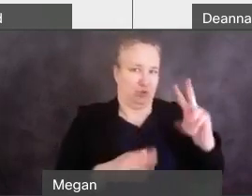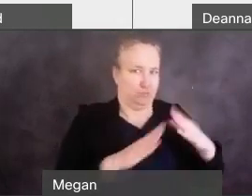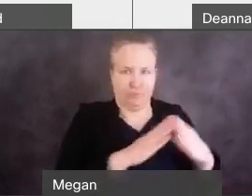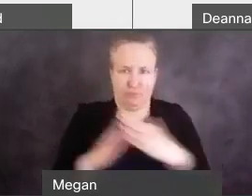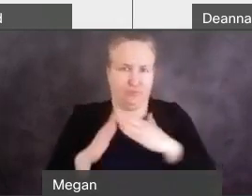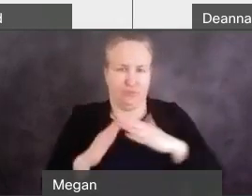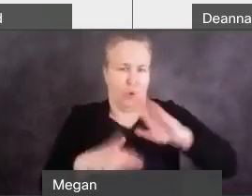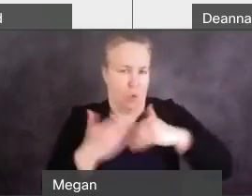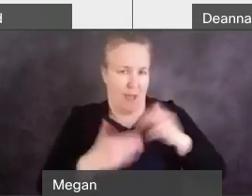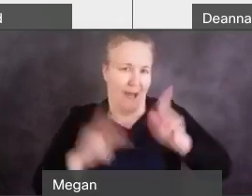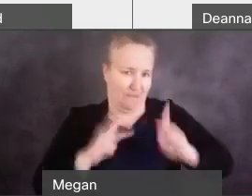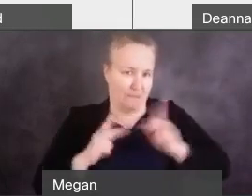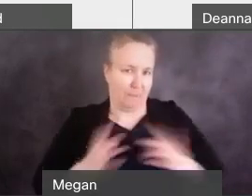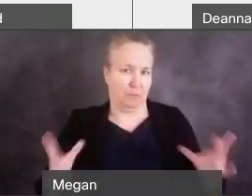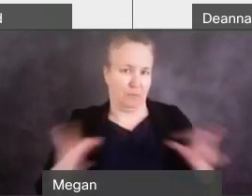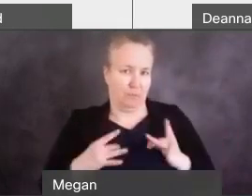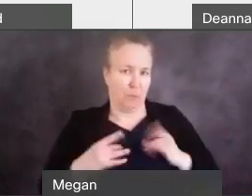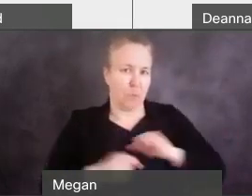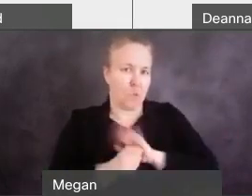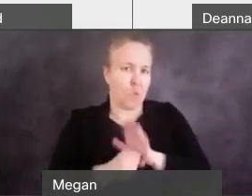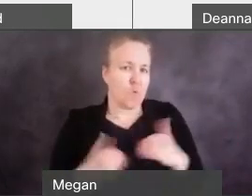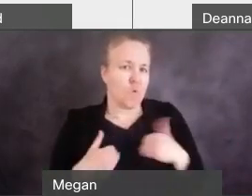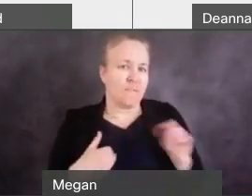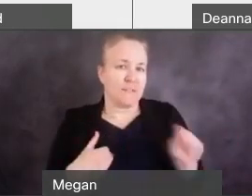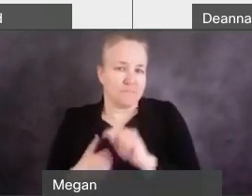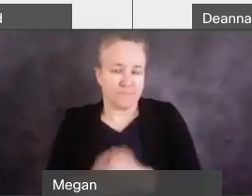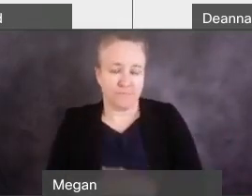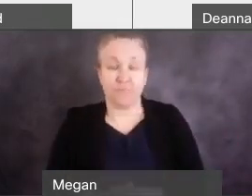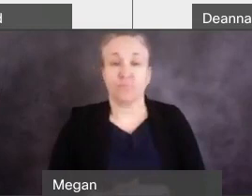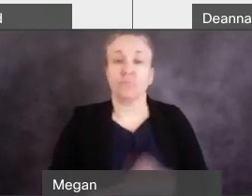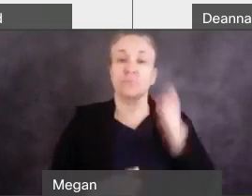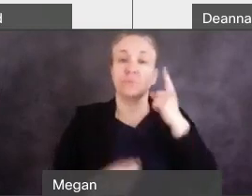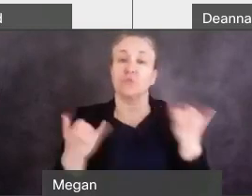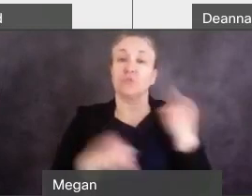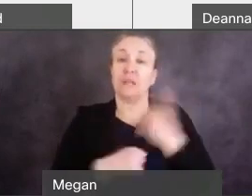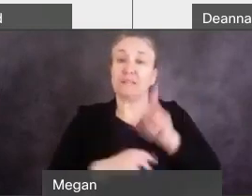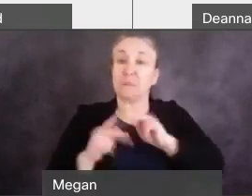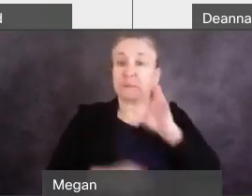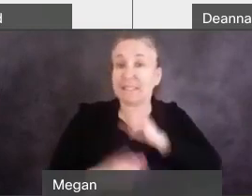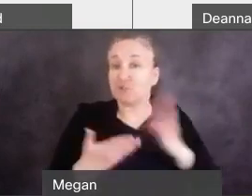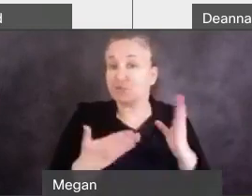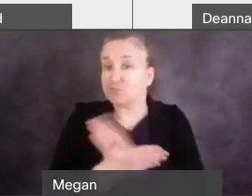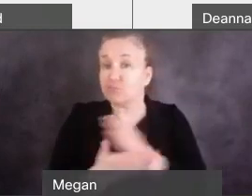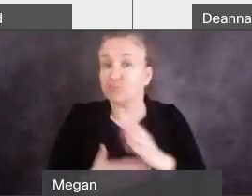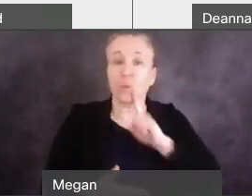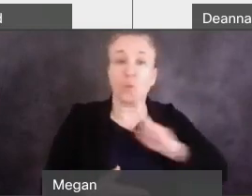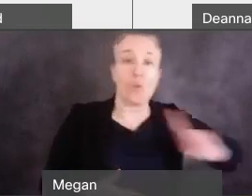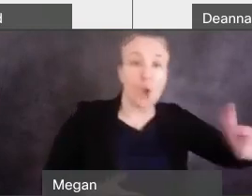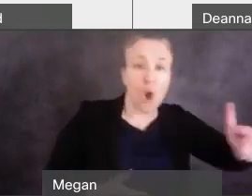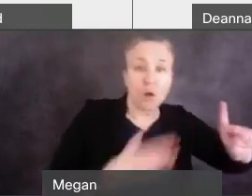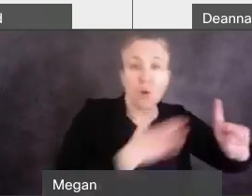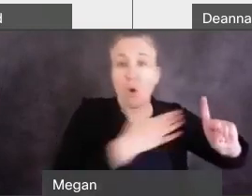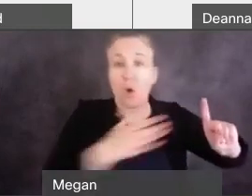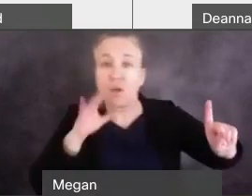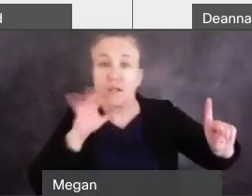individuals with COVID-19. Today's individuals range in age from one year old to 95 years old and